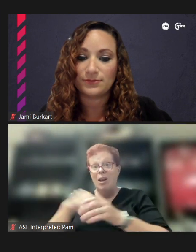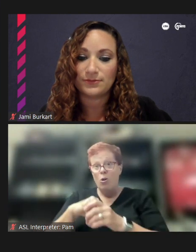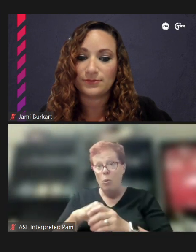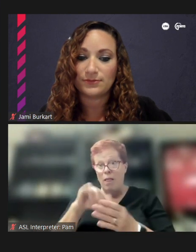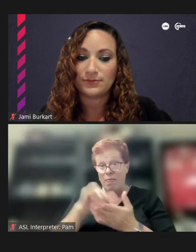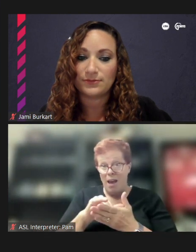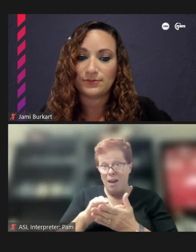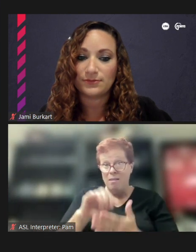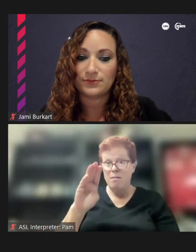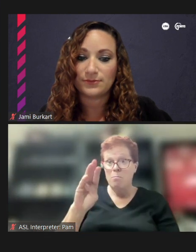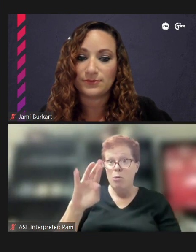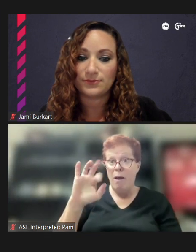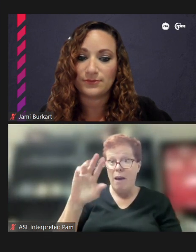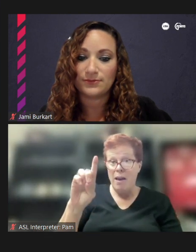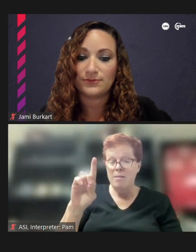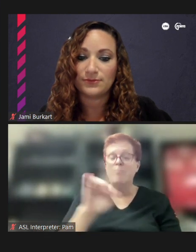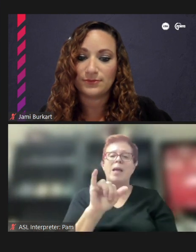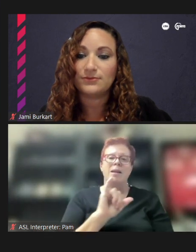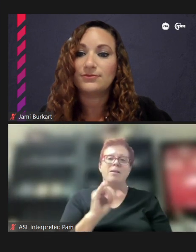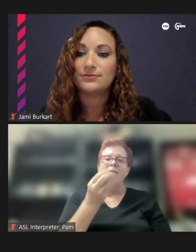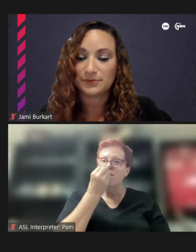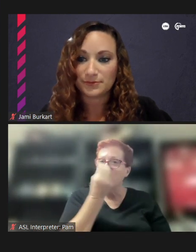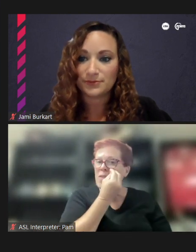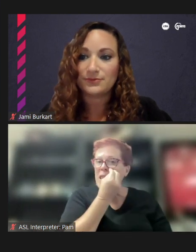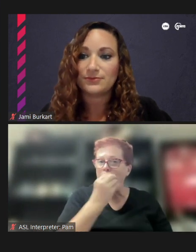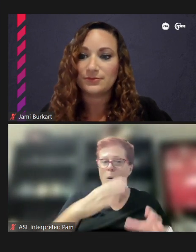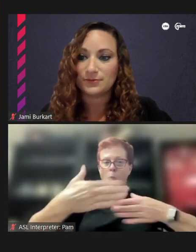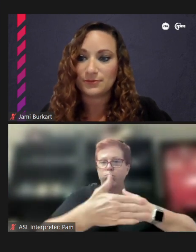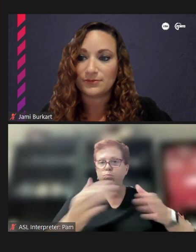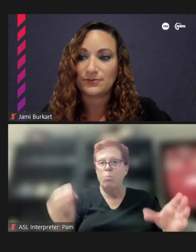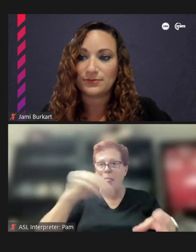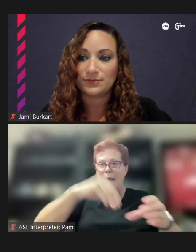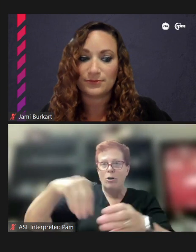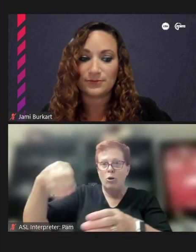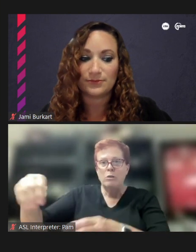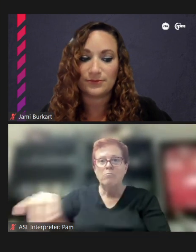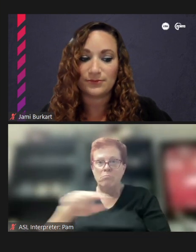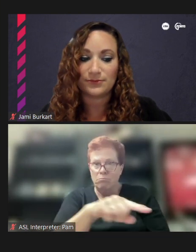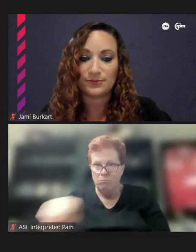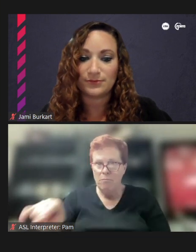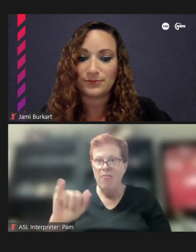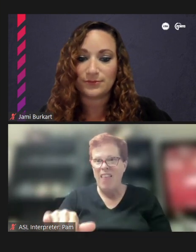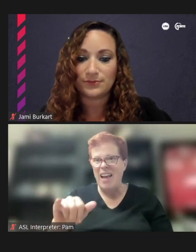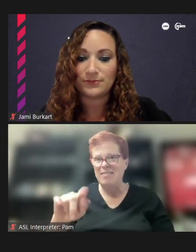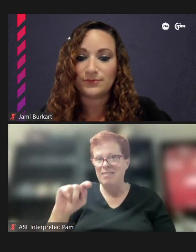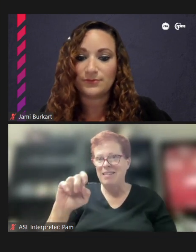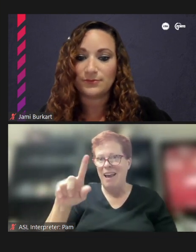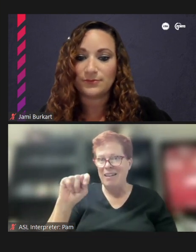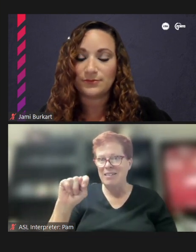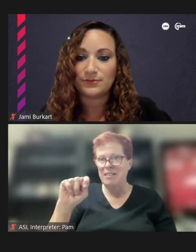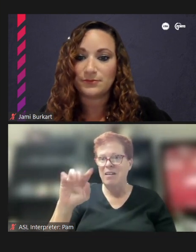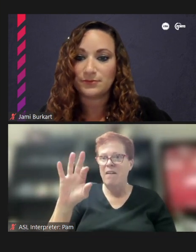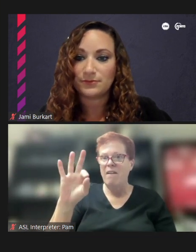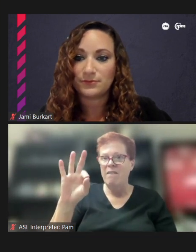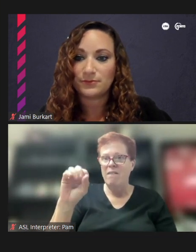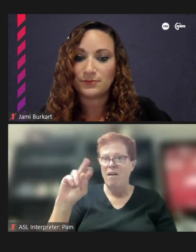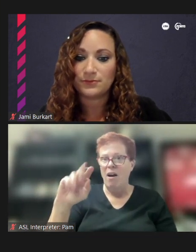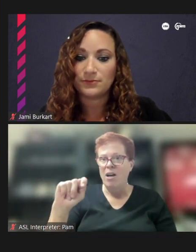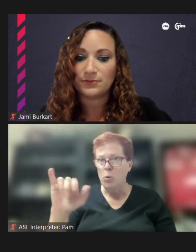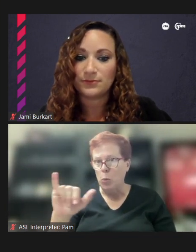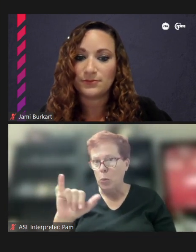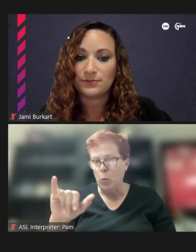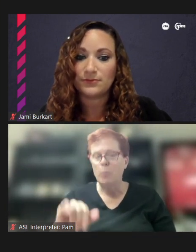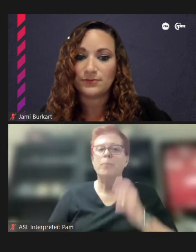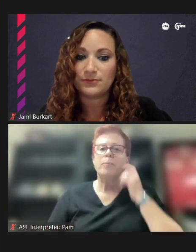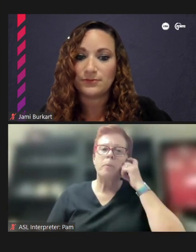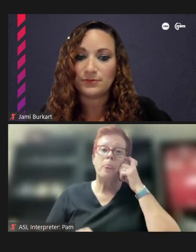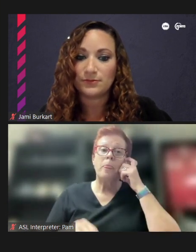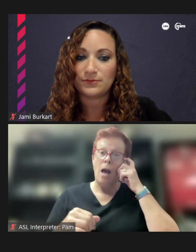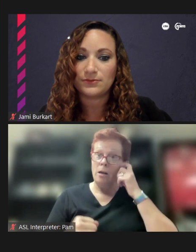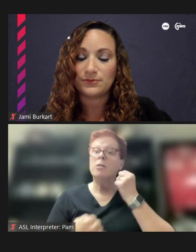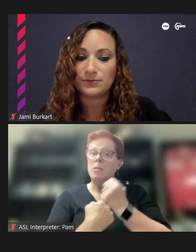as well as the flower planters that have that kind of Broadway block text font. I would uh go -- I would also support the music the fonts,